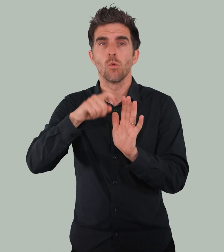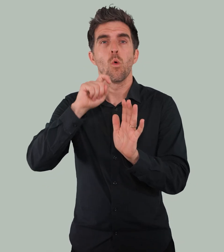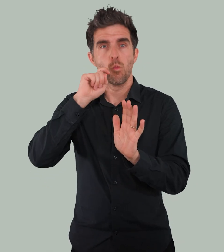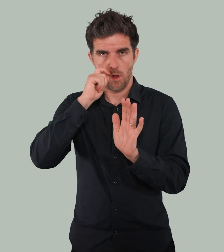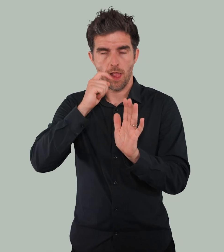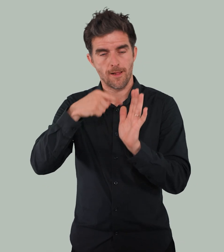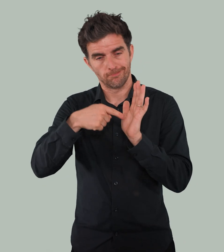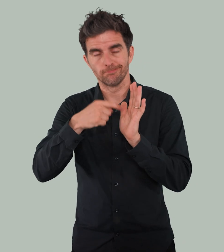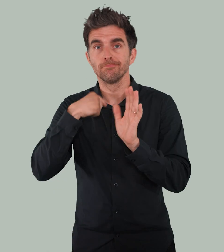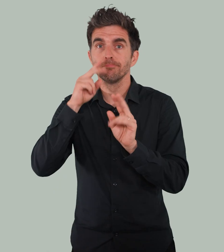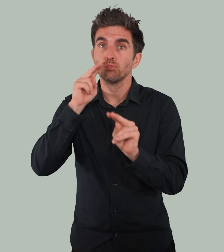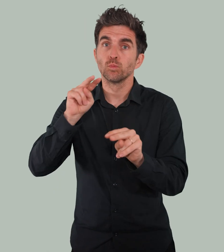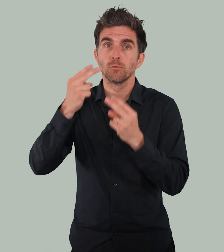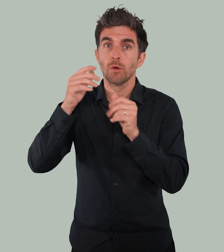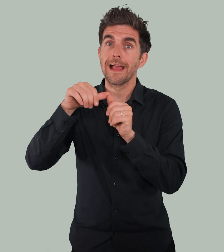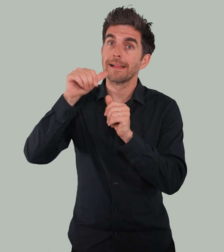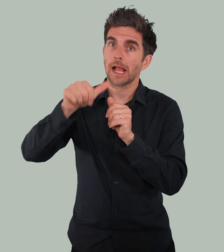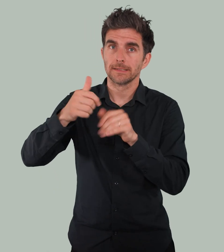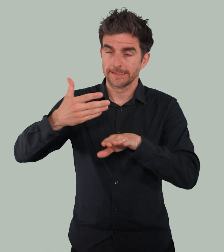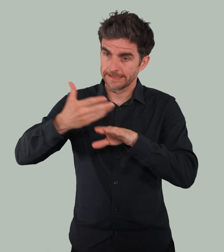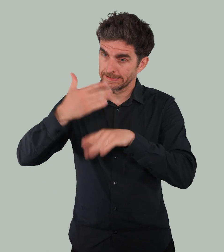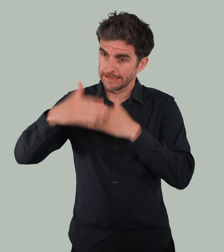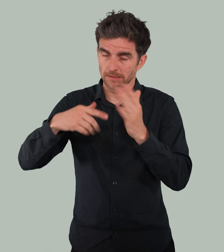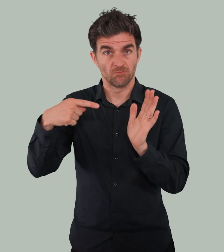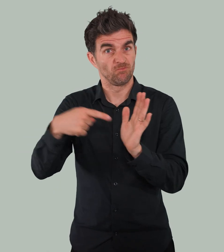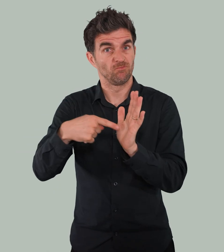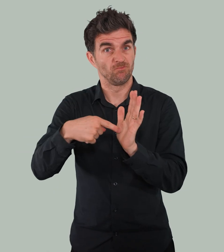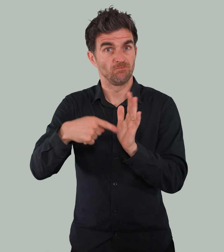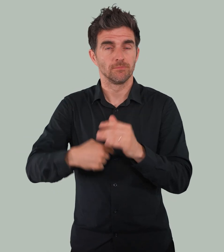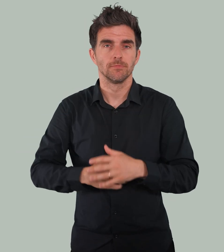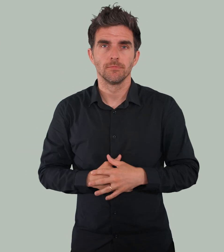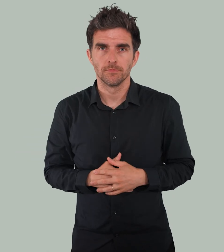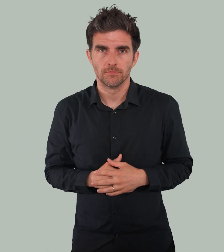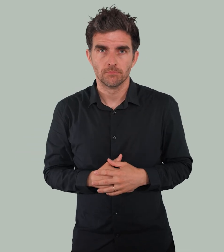will inform the Review’s next phase of work.